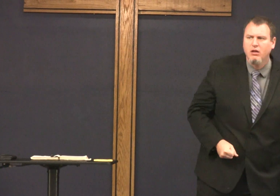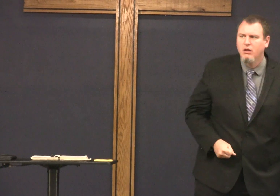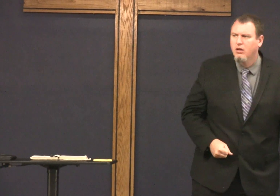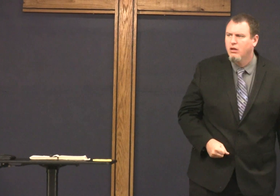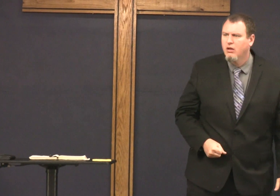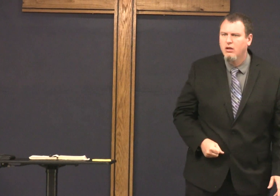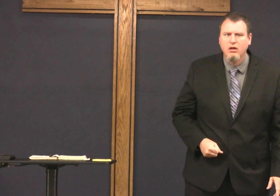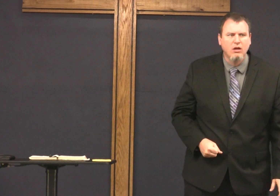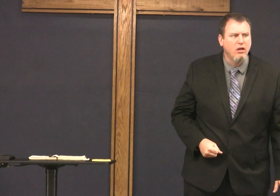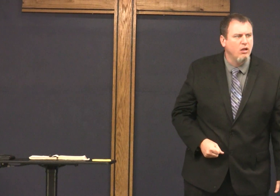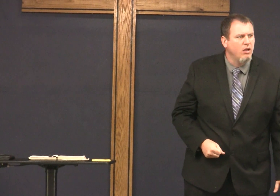like they were hit